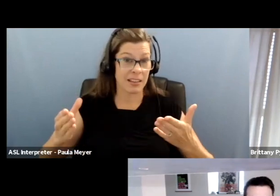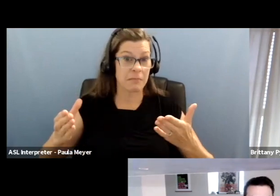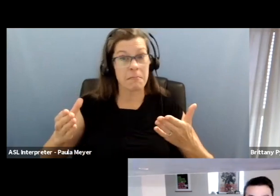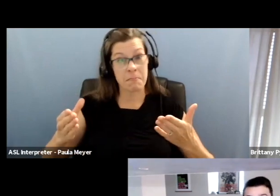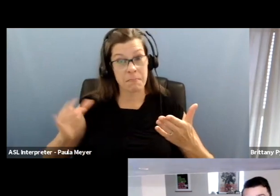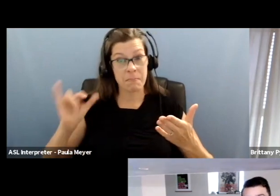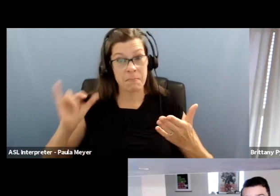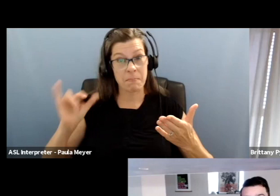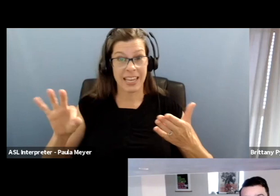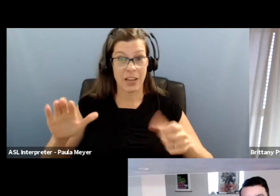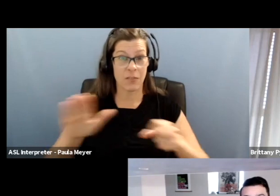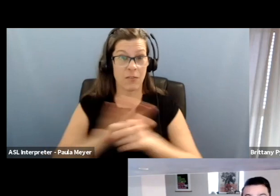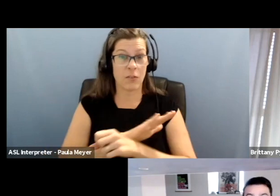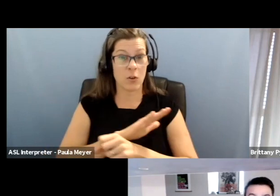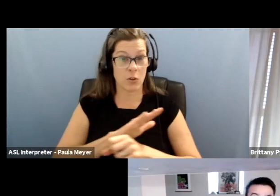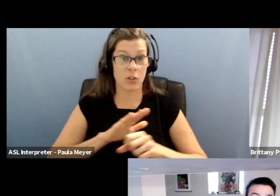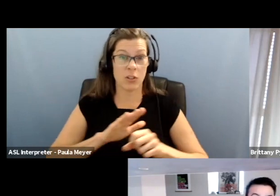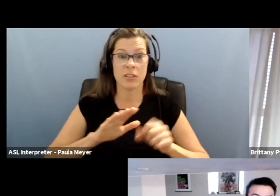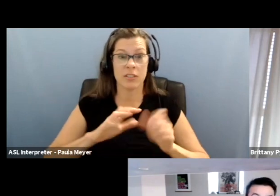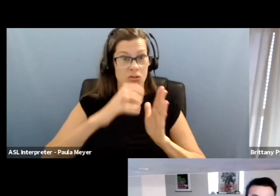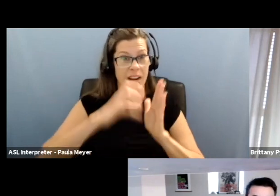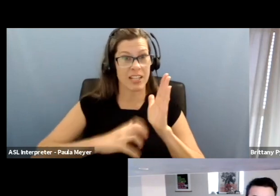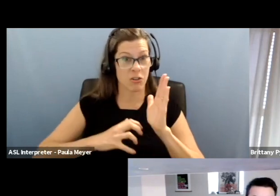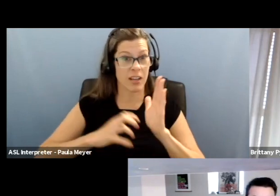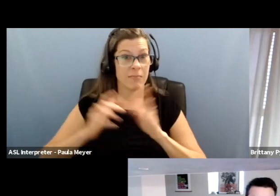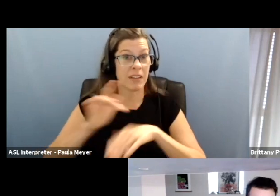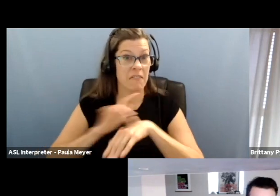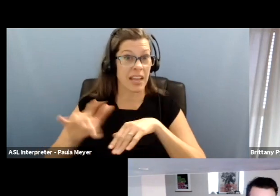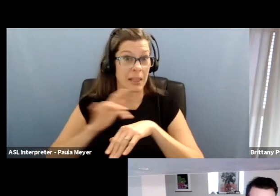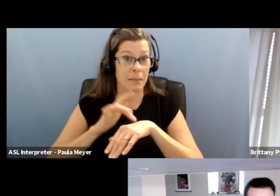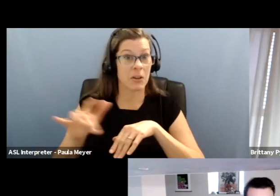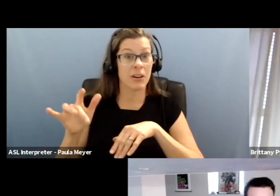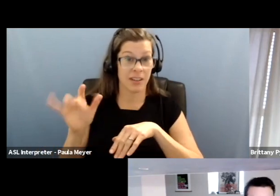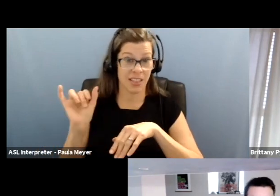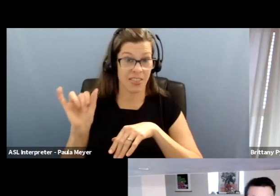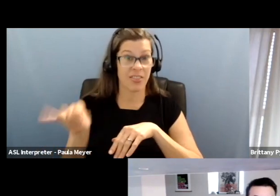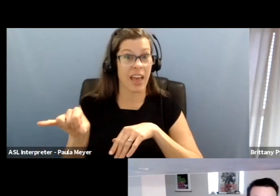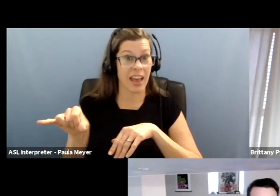a full transcript available, I would suggest making that available to your audience.